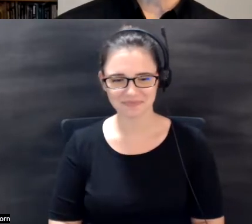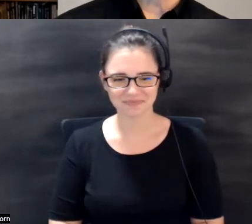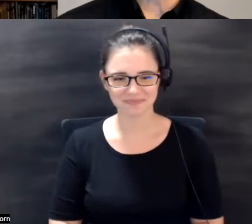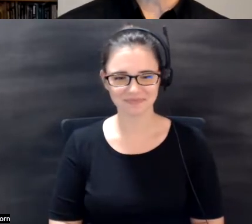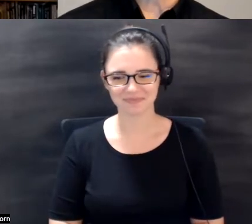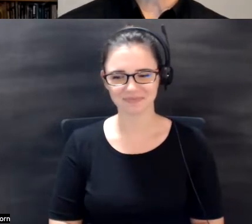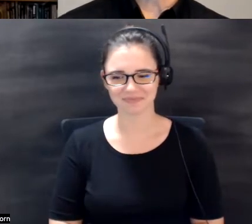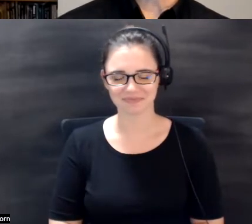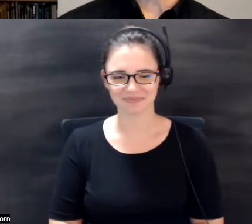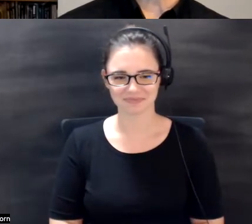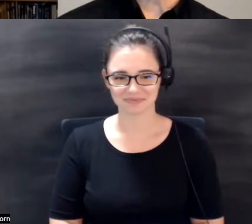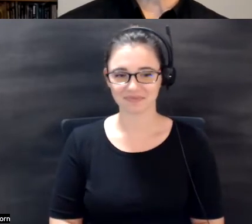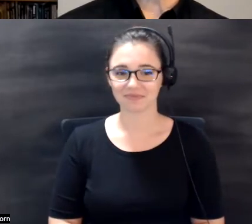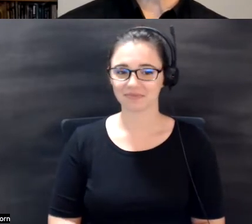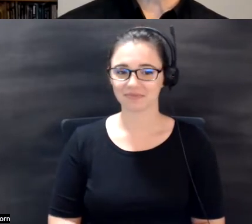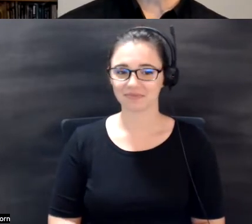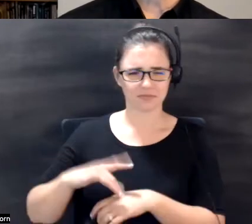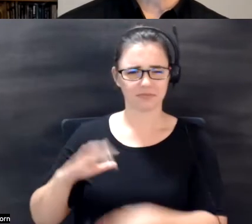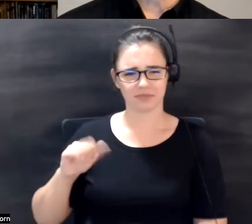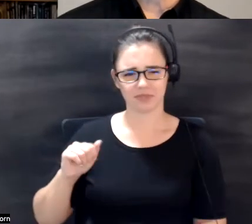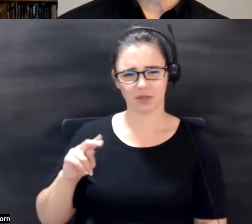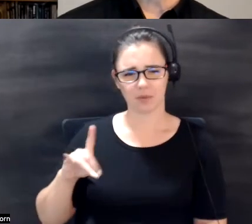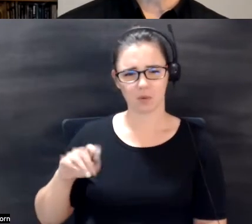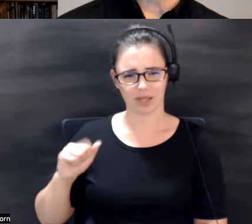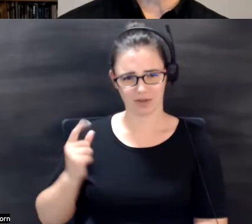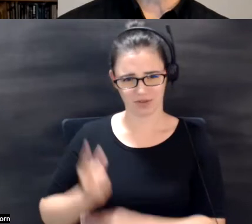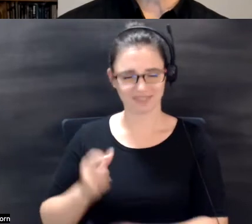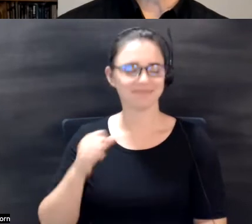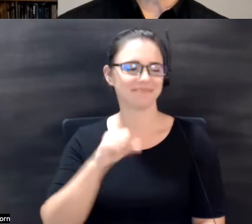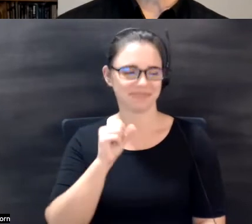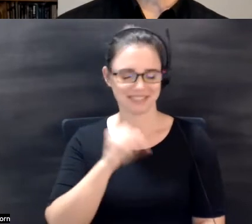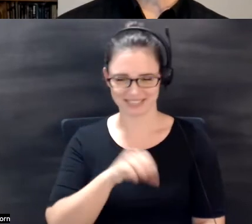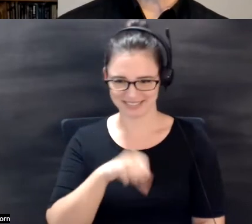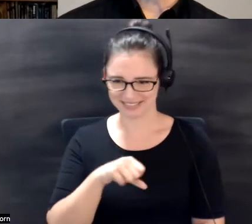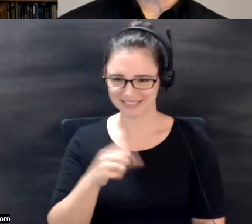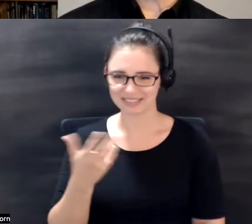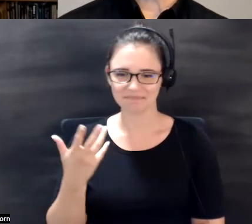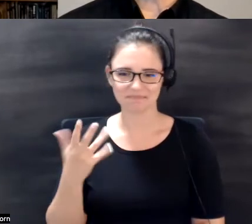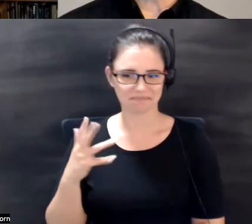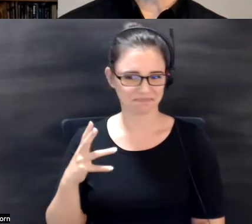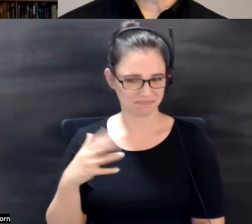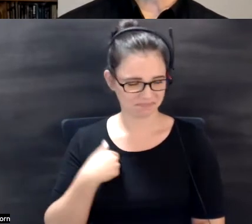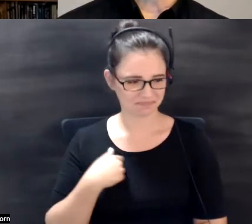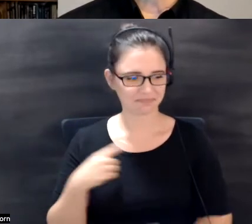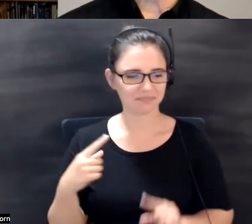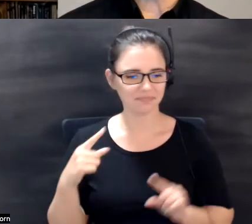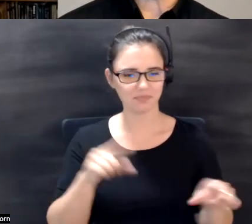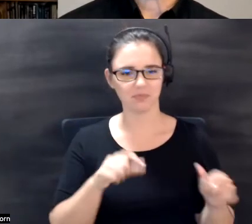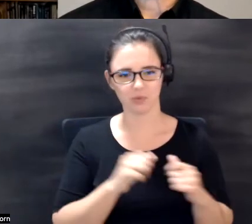You've been to Cambodia, yes? Yes, I have. I went with um, a dear,